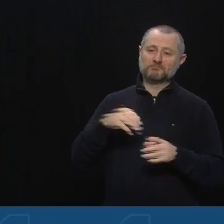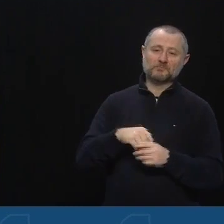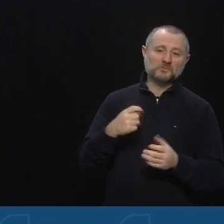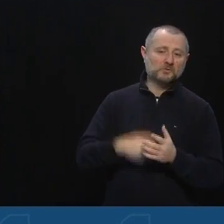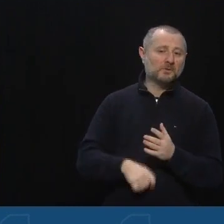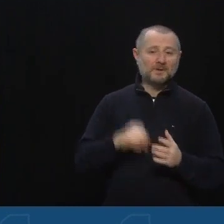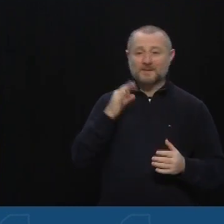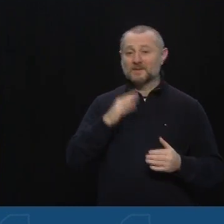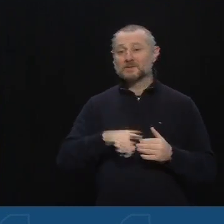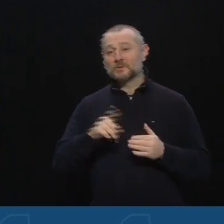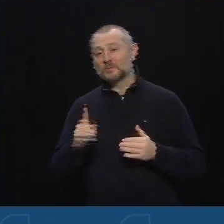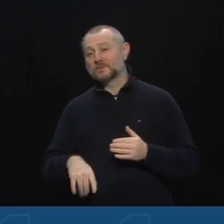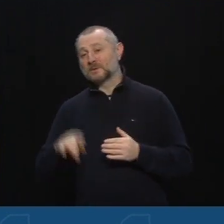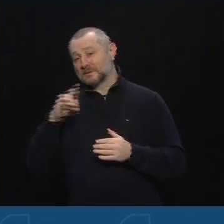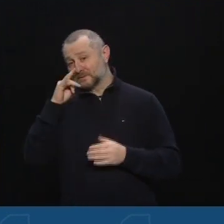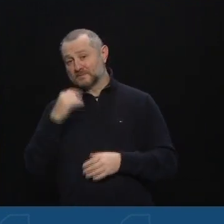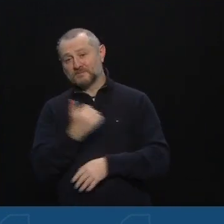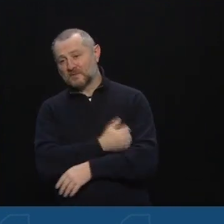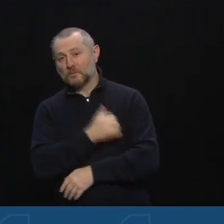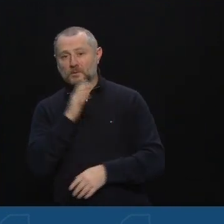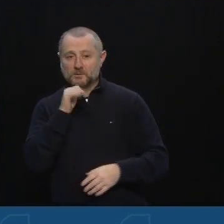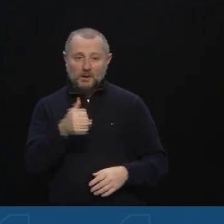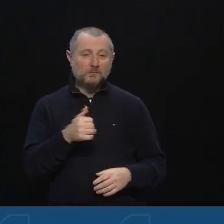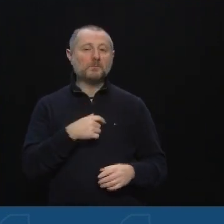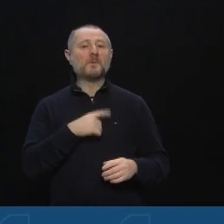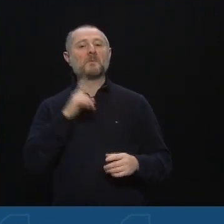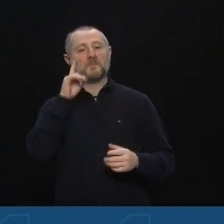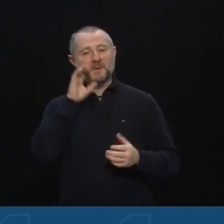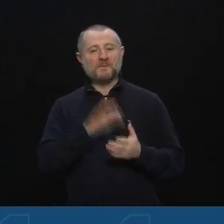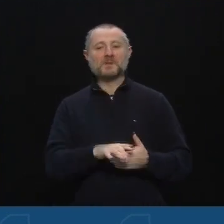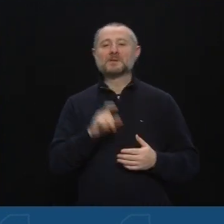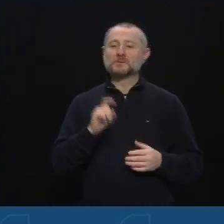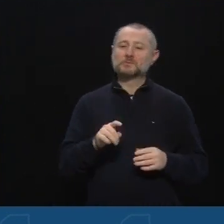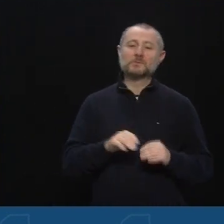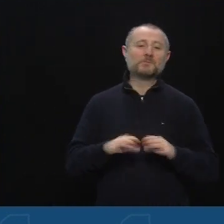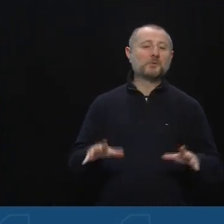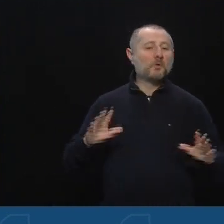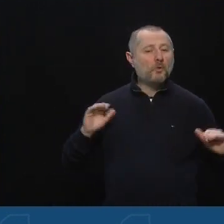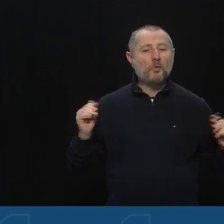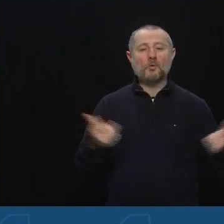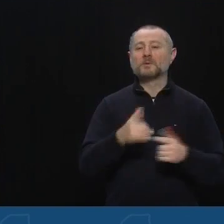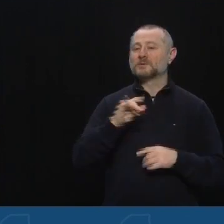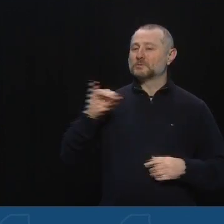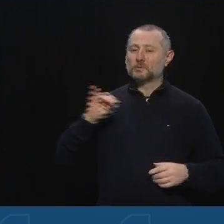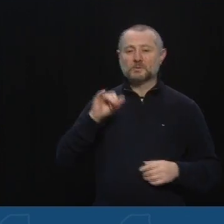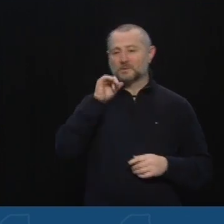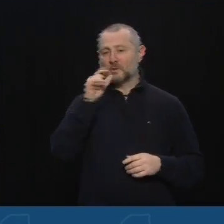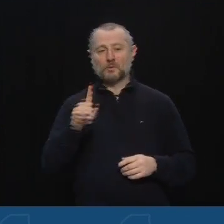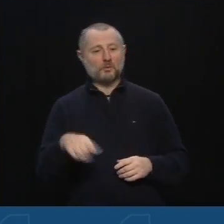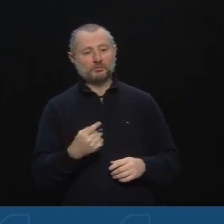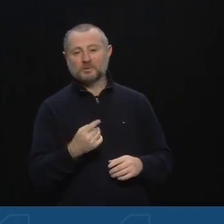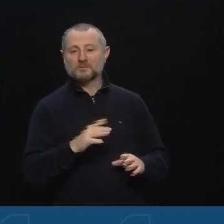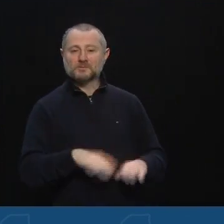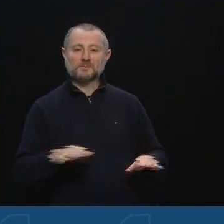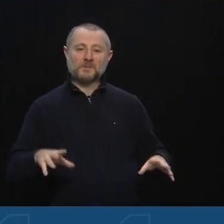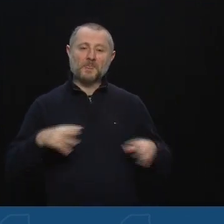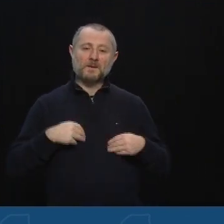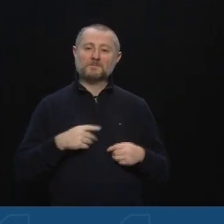BOX SO THEY REQUIRED MEDICAID TO COVER THE COUNSELING VISITS REGARDLESS OF OF WHETHER IT ENDS UP IN THE CHILD GETTING A VACCINE. WE BELIEVE THAT THIS SHOULD BE